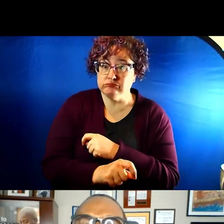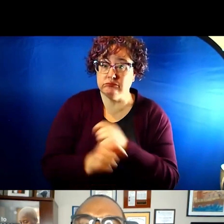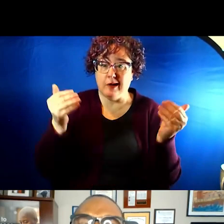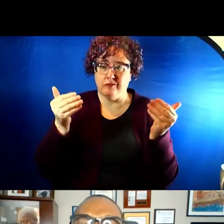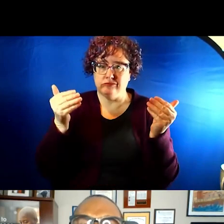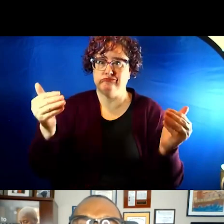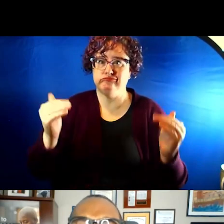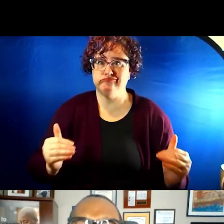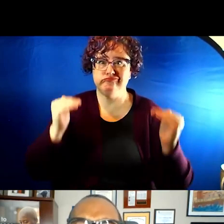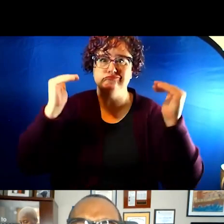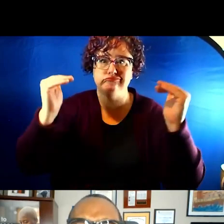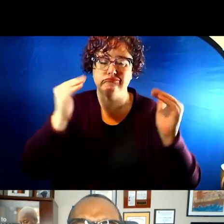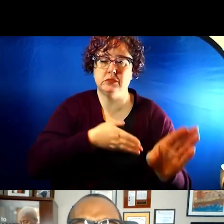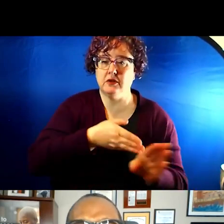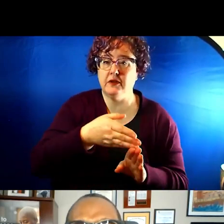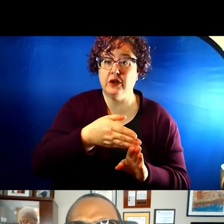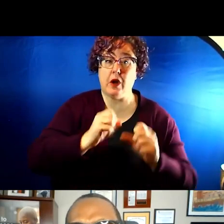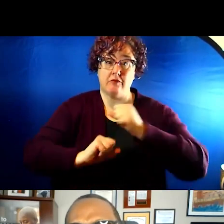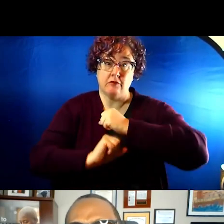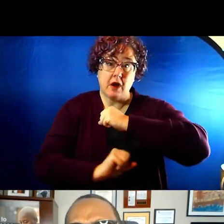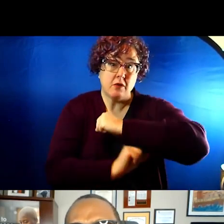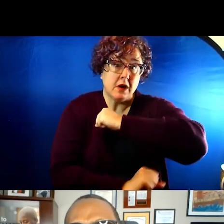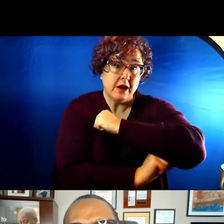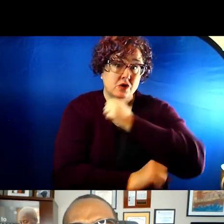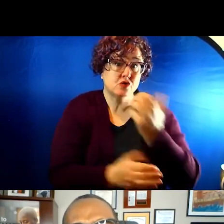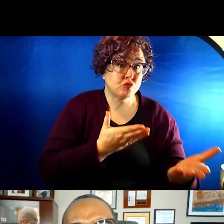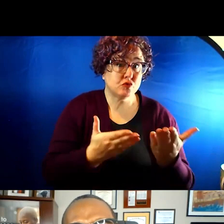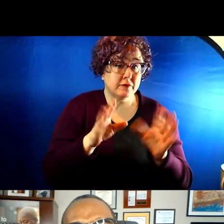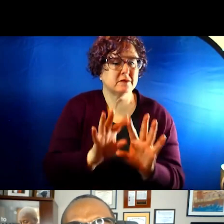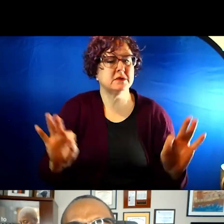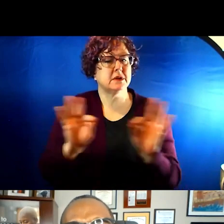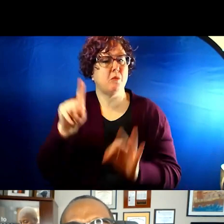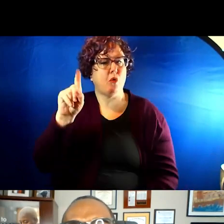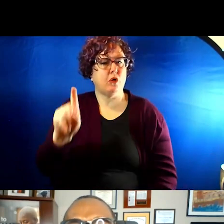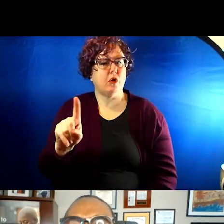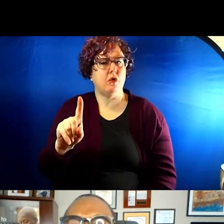AND BUILDING SERVICES ARE IMPORTANT TO ASK. MOVE FORWARD FROM WHERE?